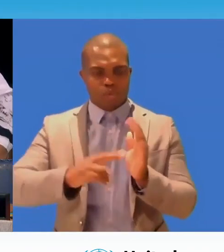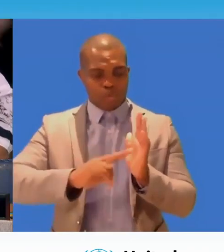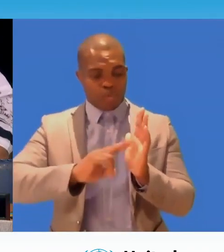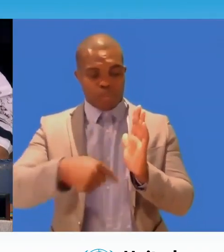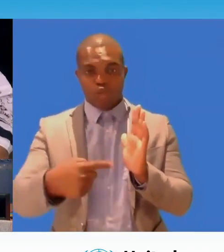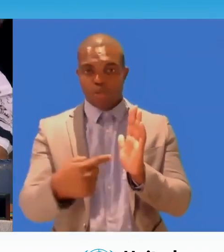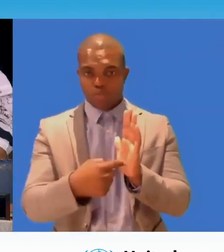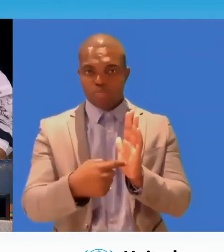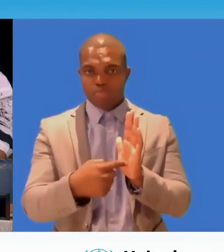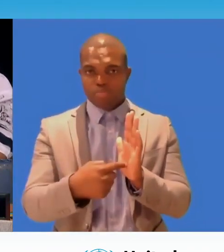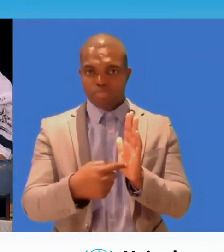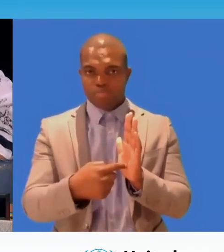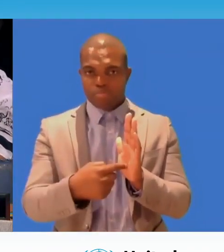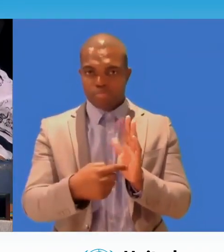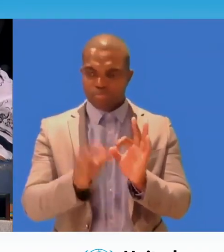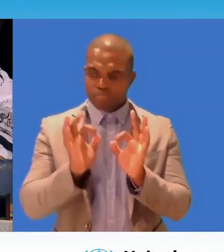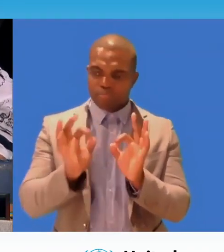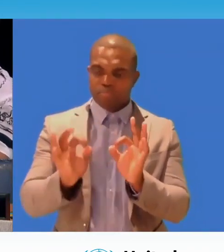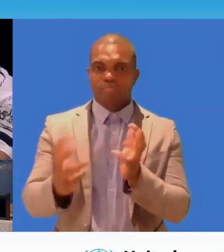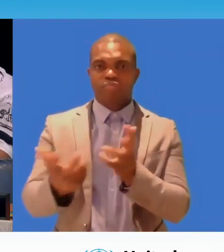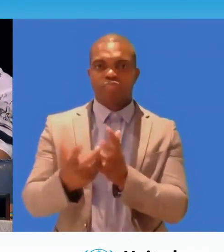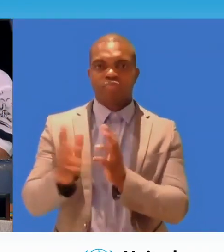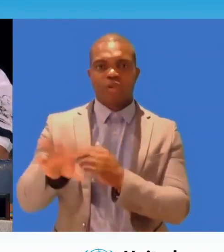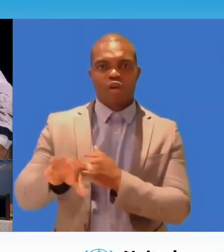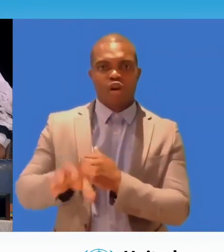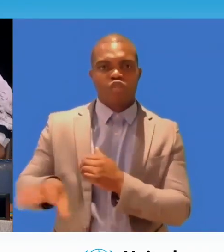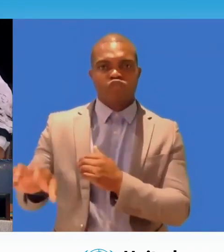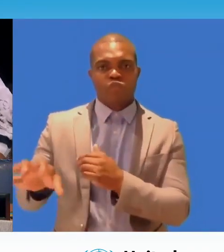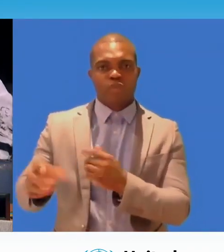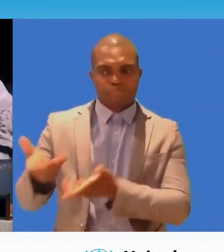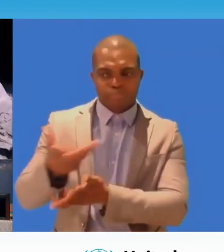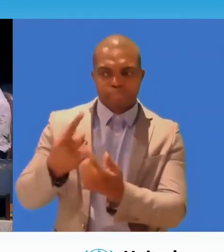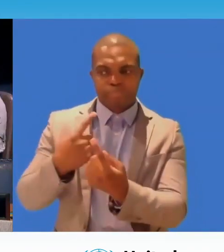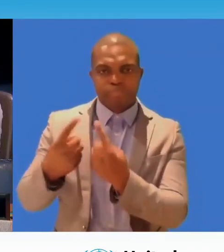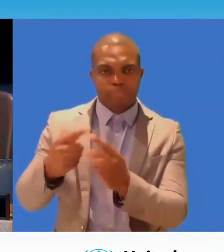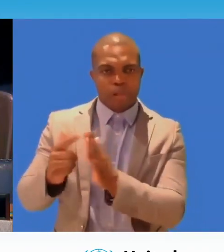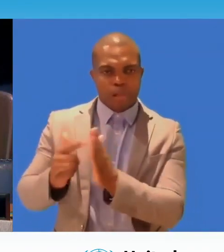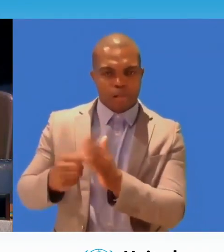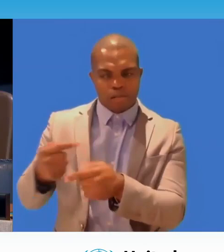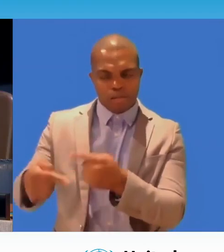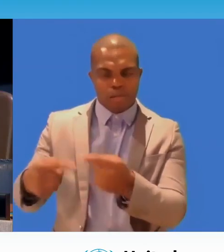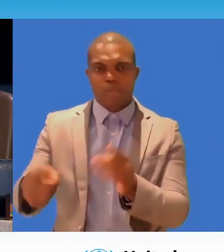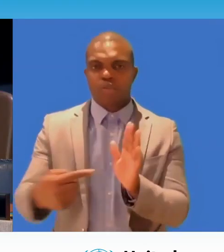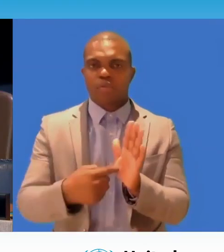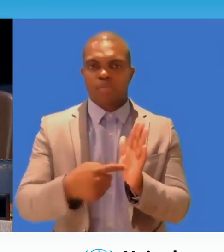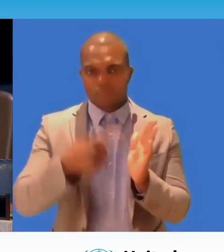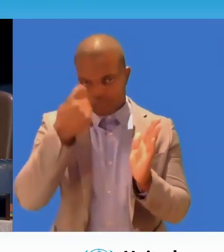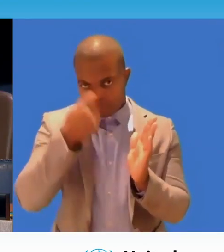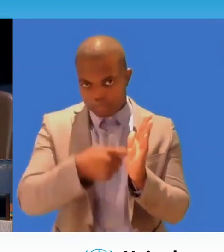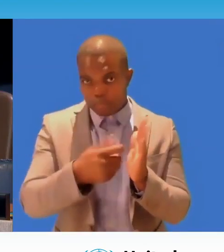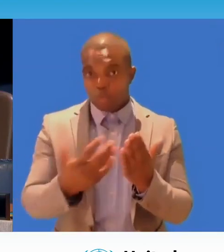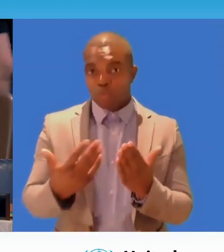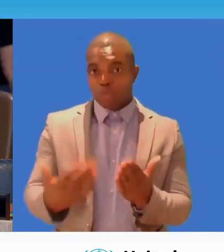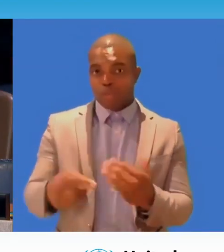of this conference of States parties I would be remiss if I did not honor the memories of two